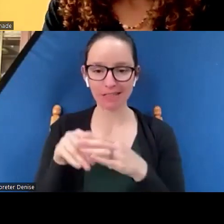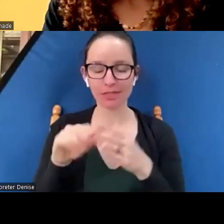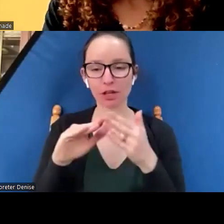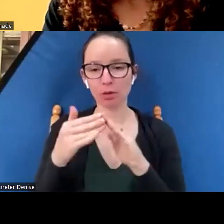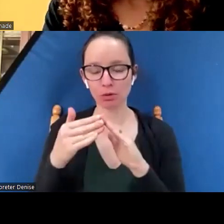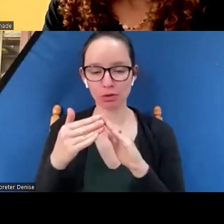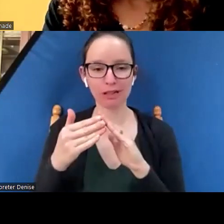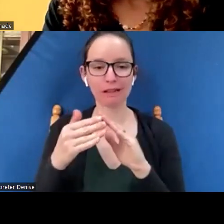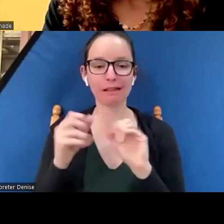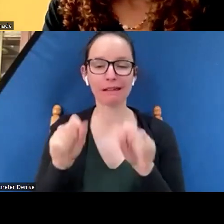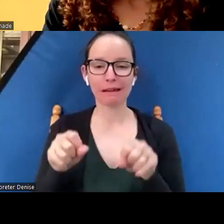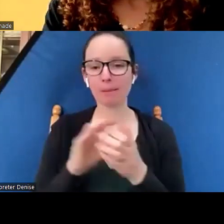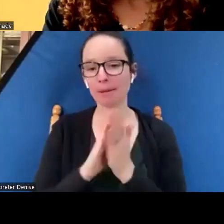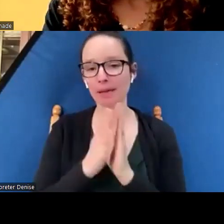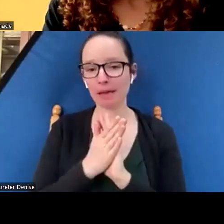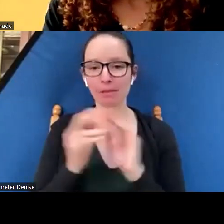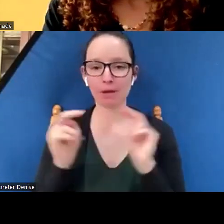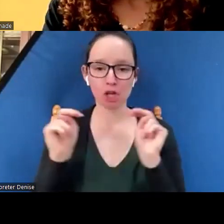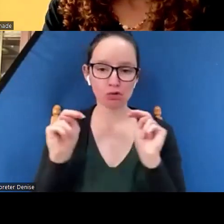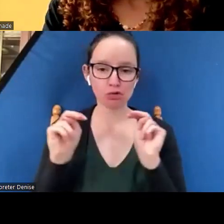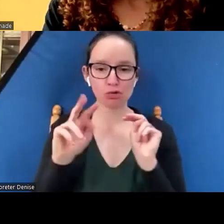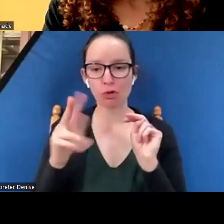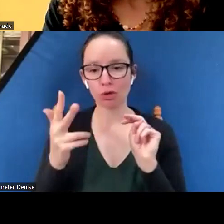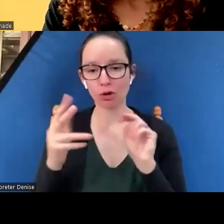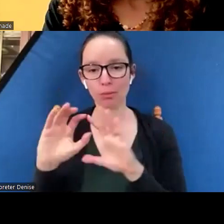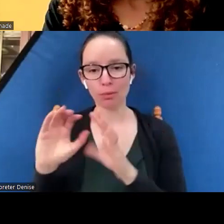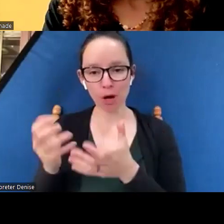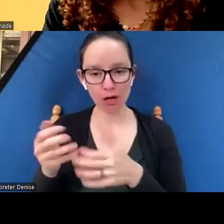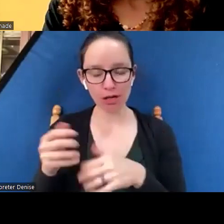party, whether it be with like a survey or interviews to kind of,